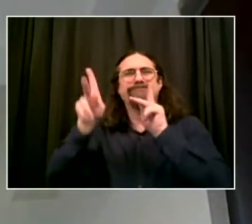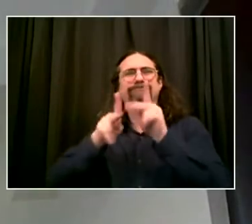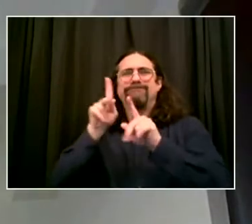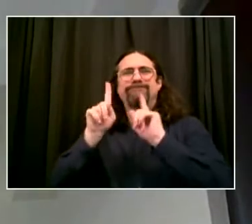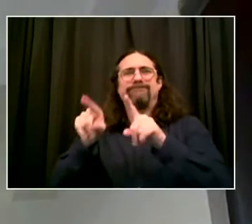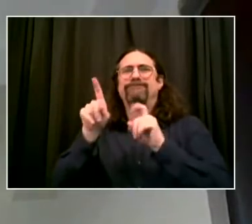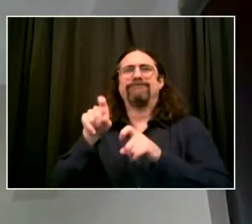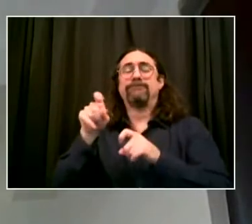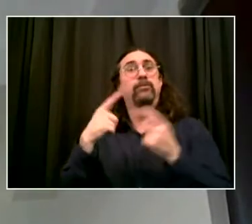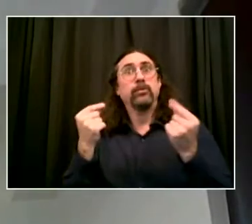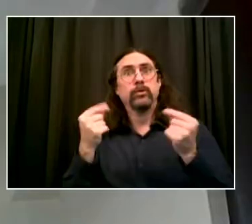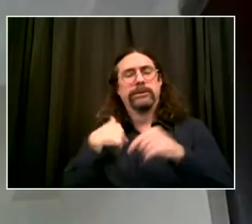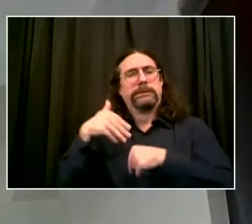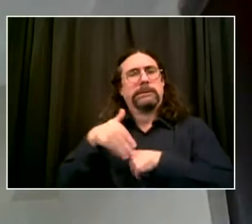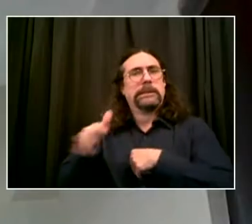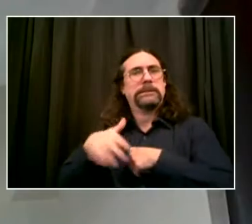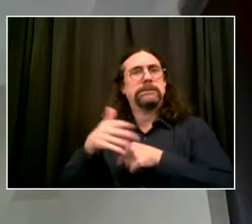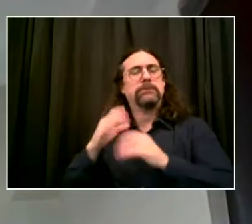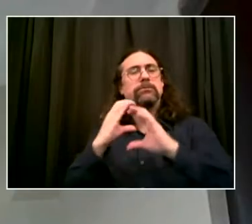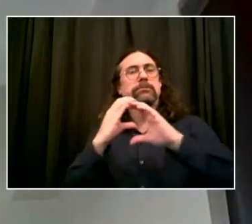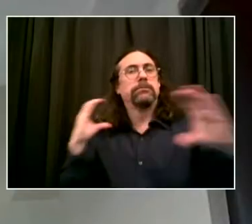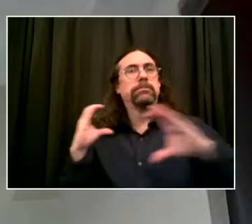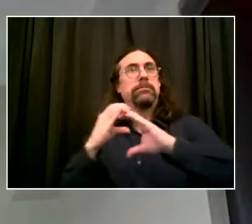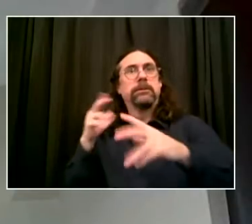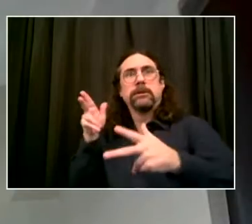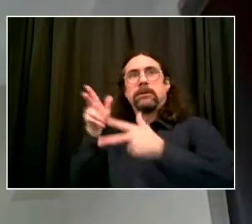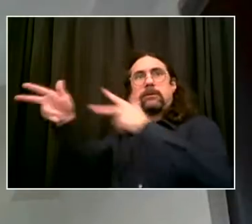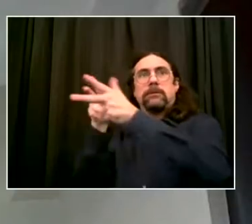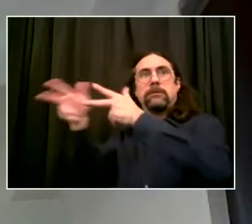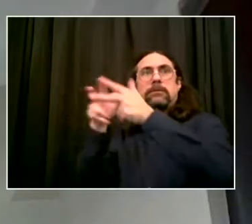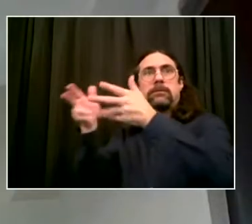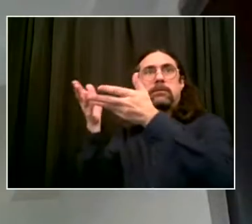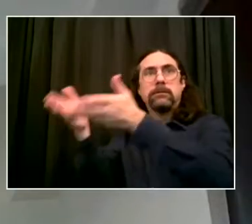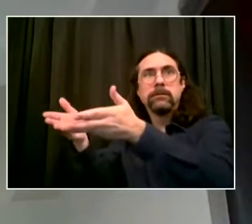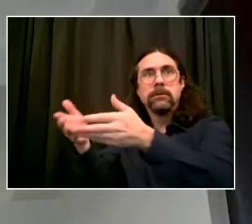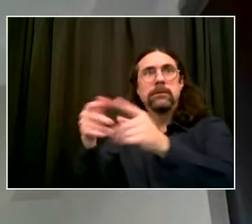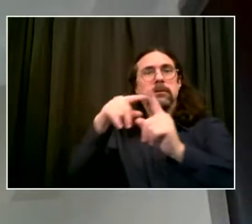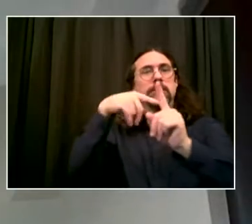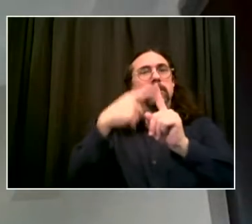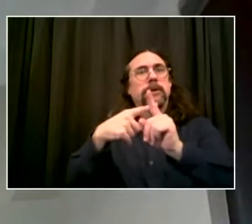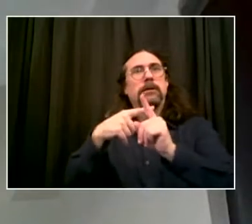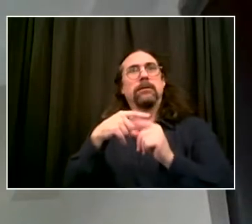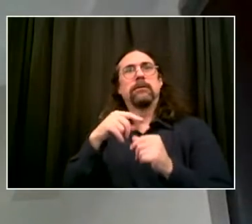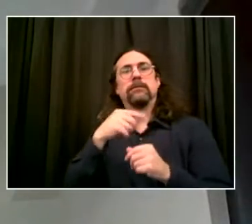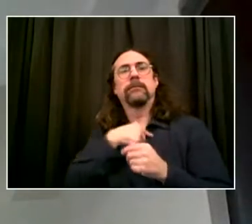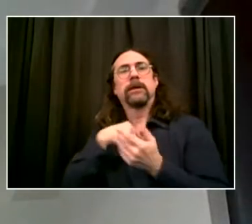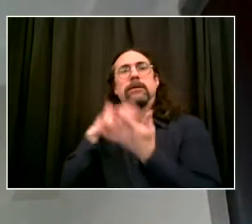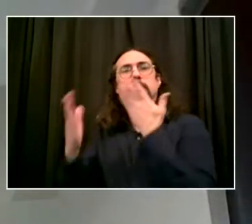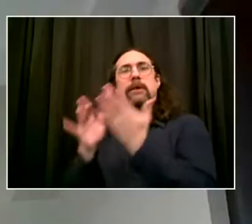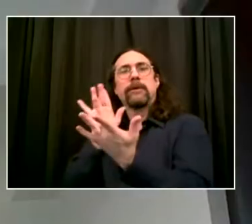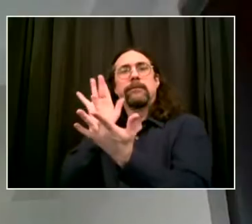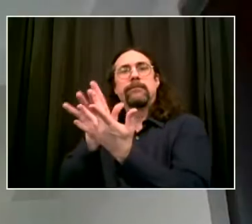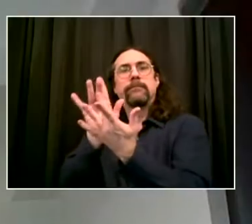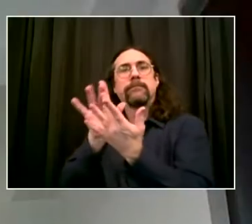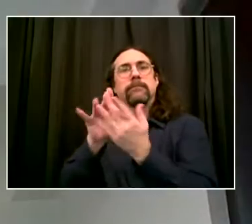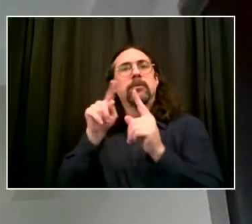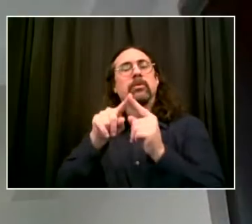UNIT OR OTHER TTHINGS. WE HAVE OUR OWN RAPID TESESTING MACHINES.